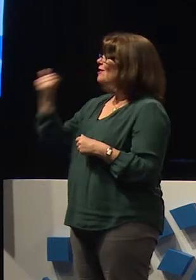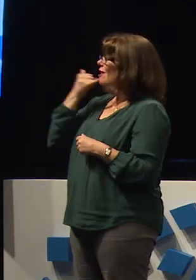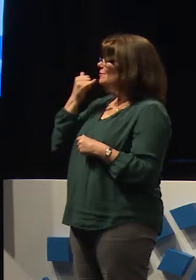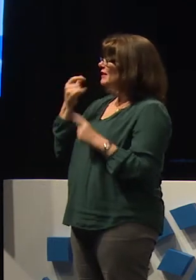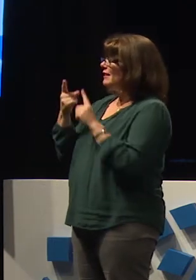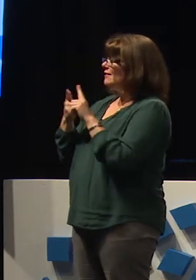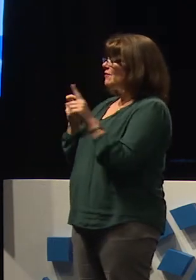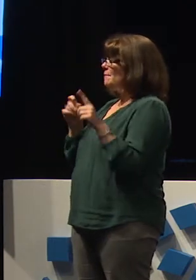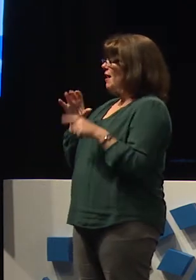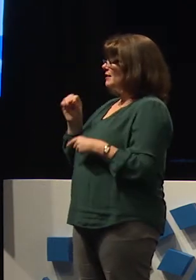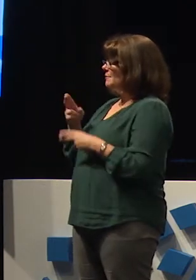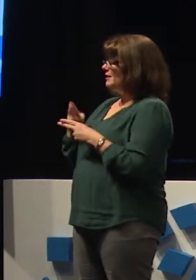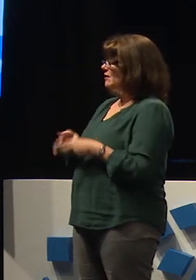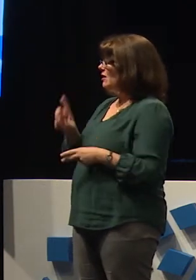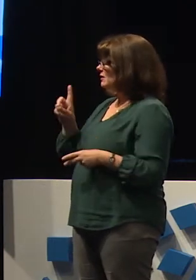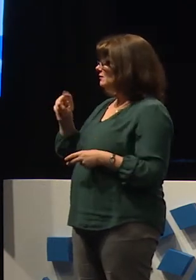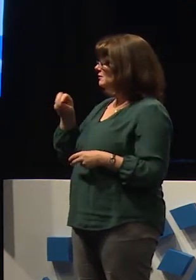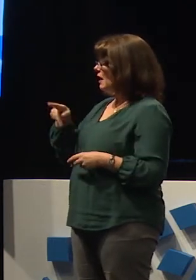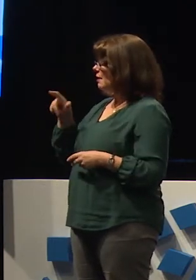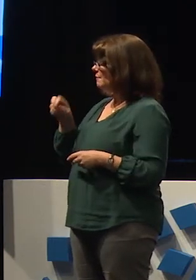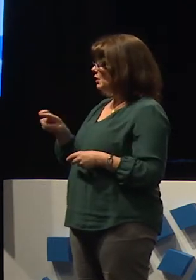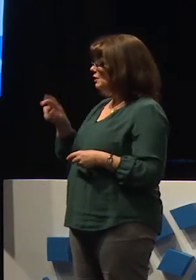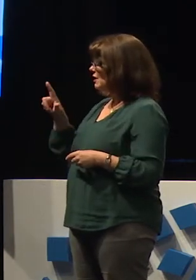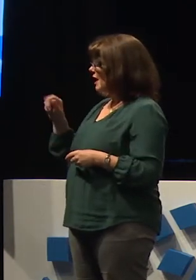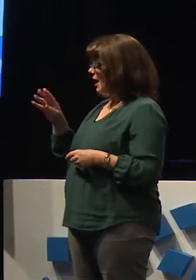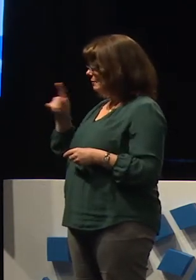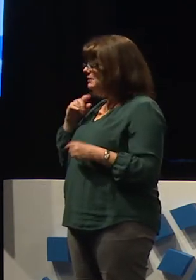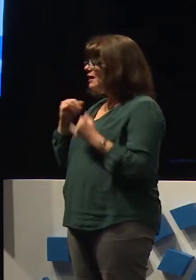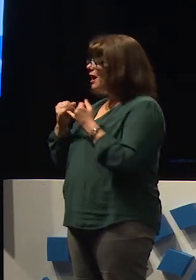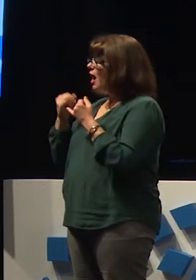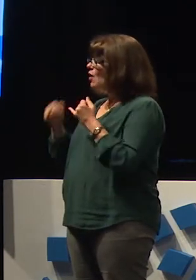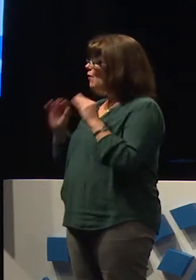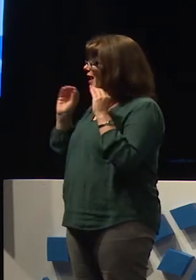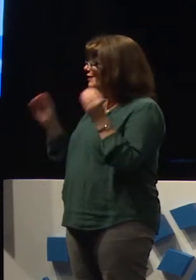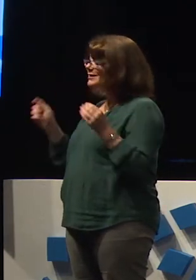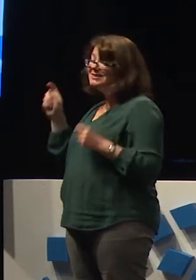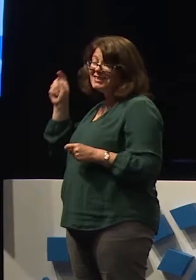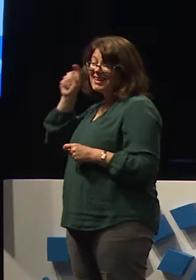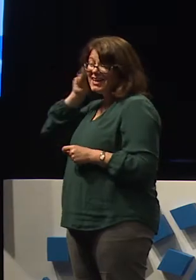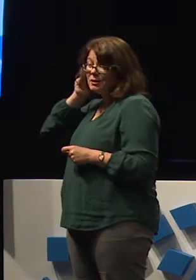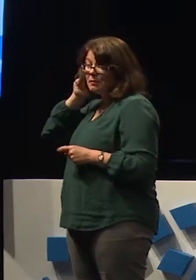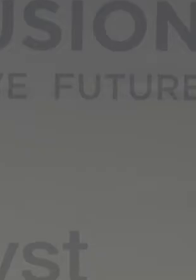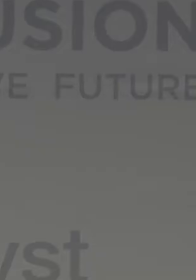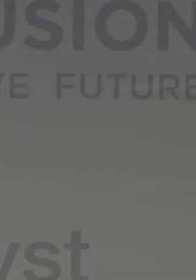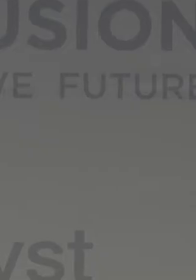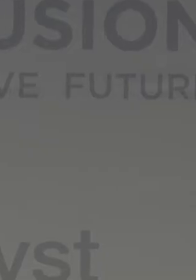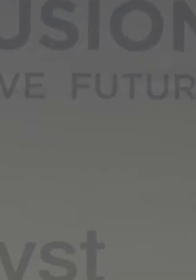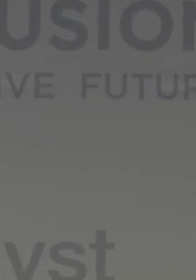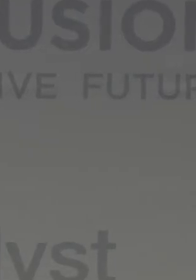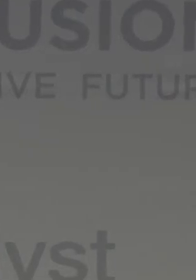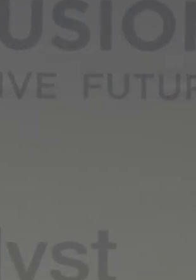labs which makes a wireless earbud on mentation part they said we lost this